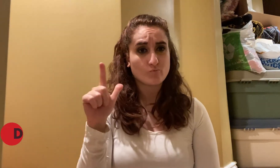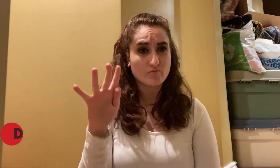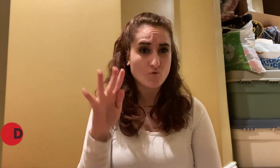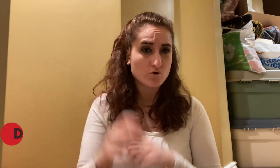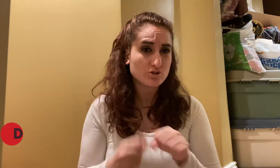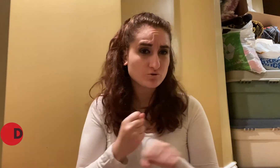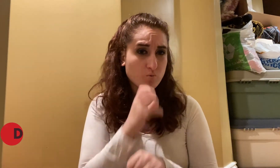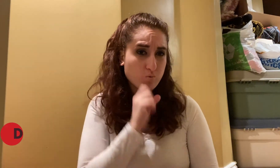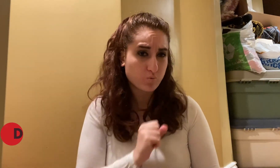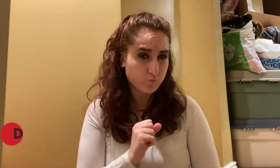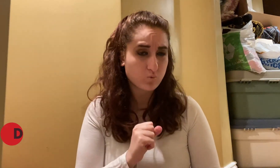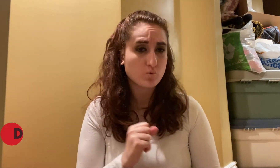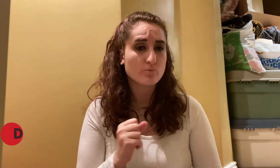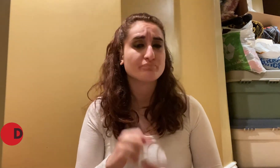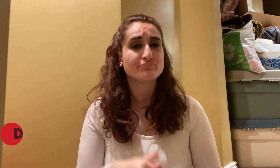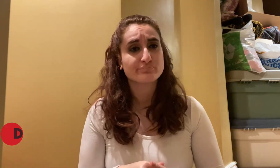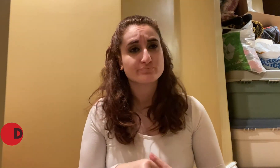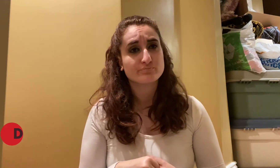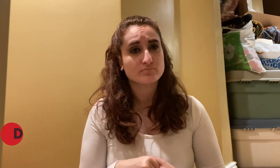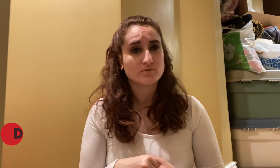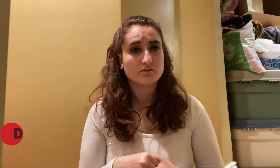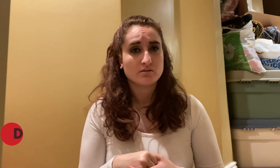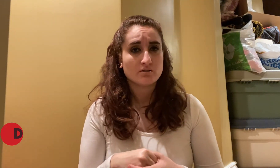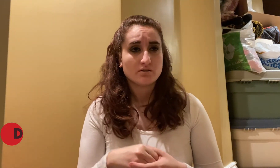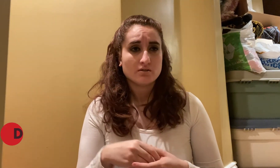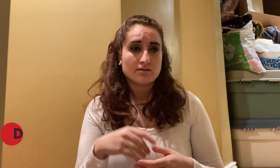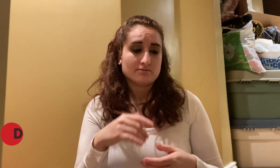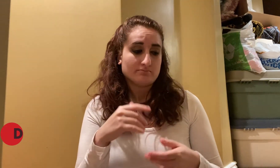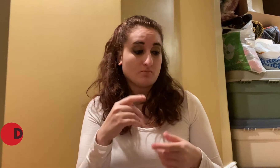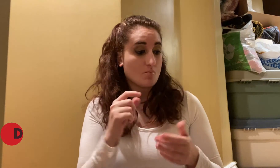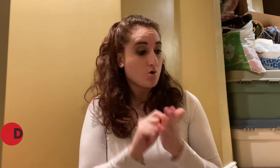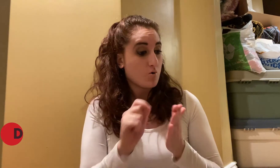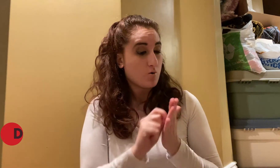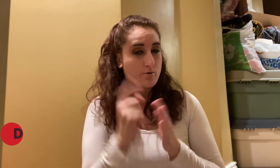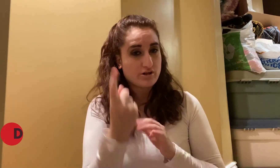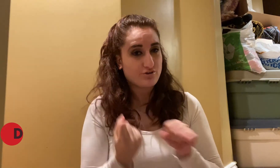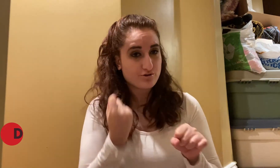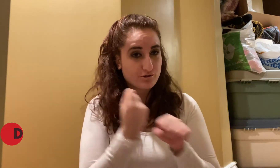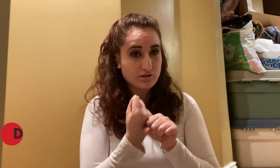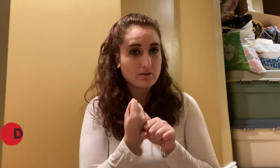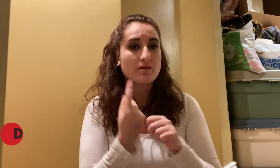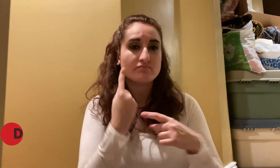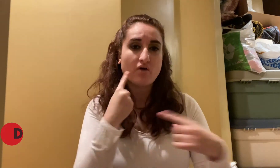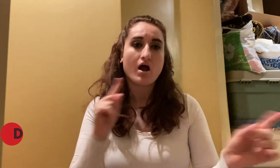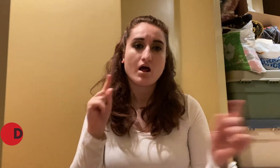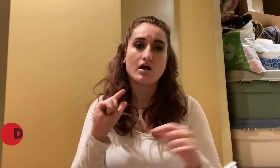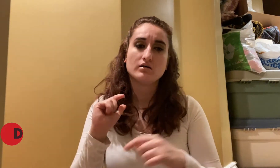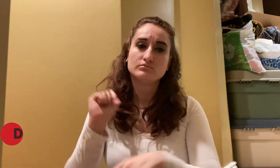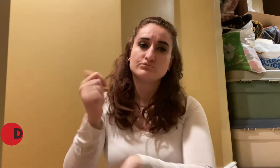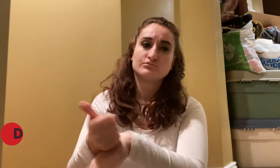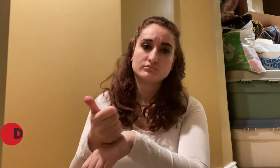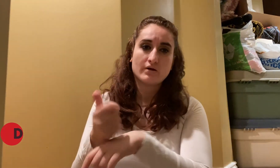when I was 24 years old. It took me a year to write and finally got the book printed